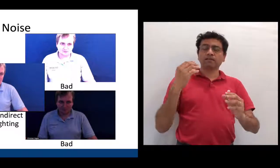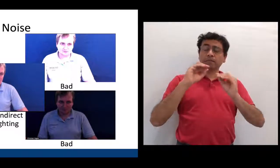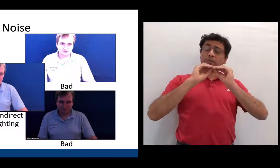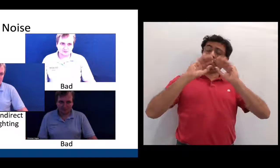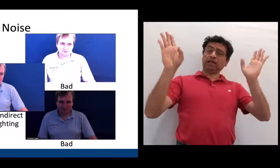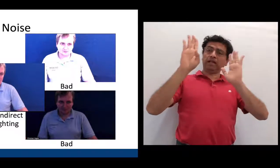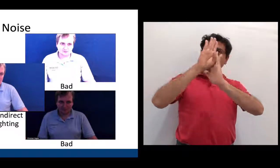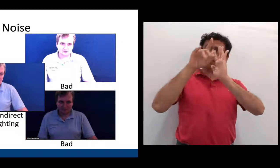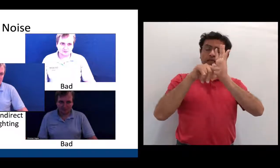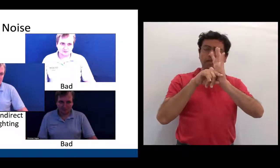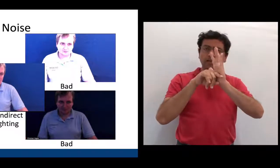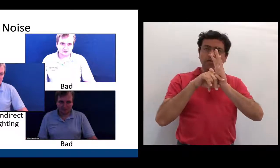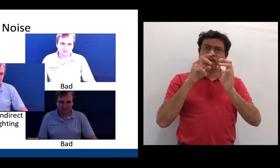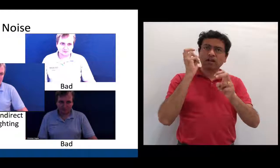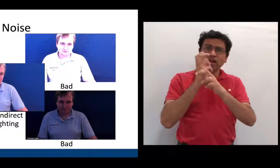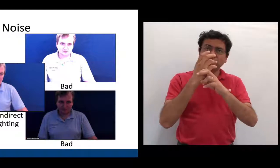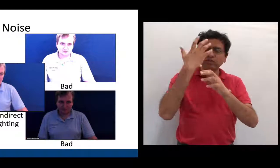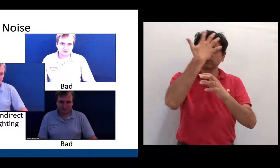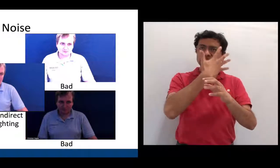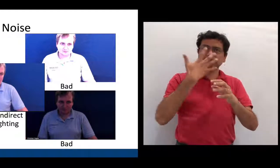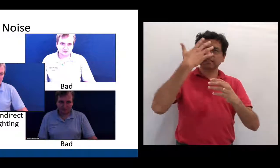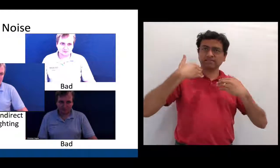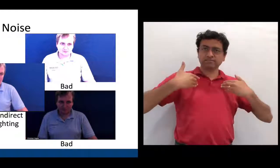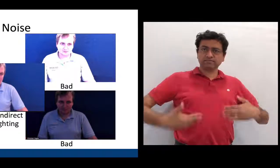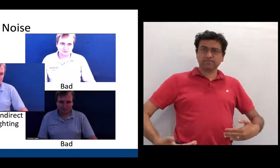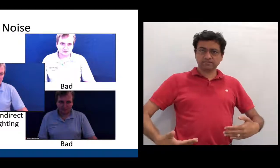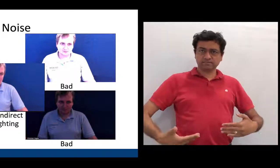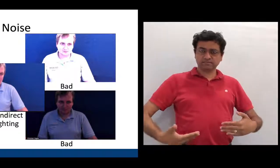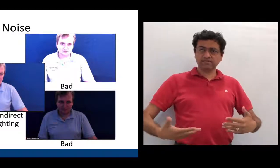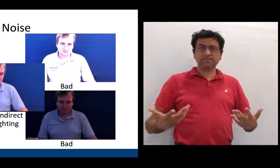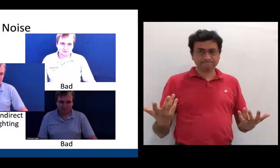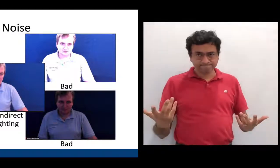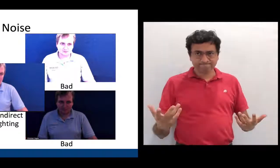the bright background makes it hard to see the face and body.